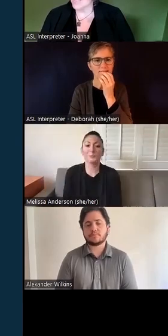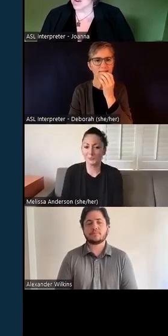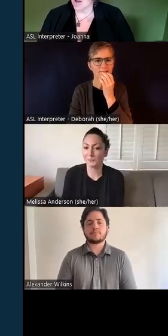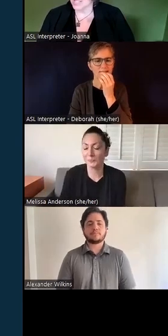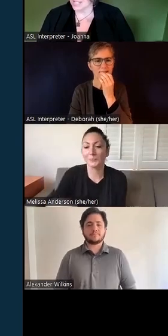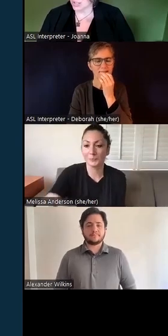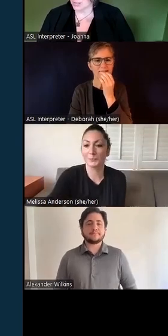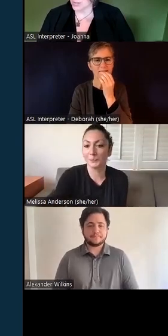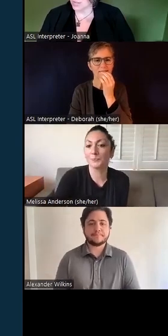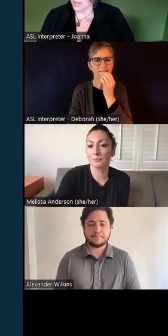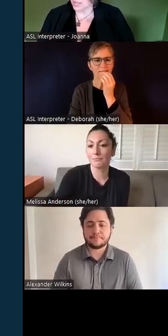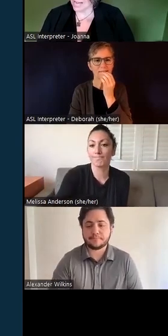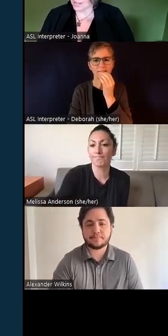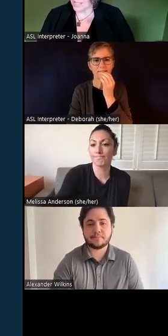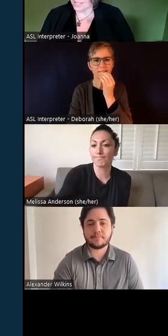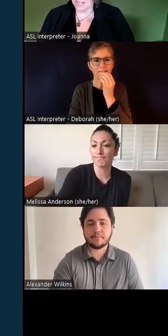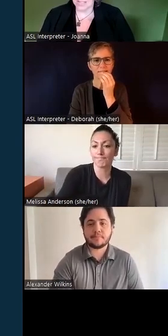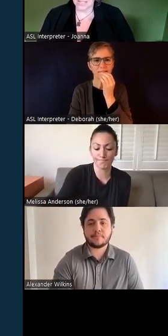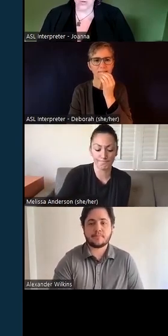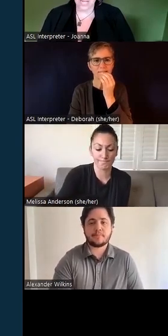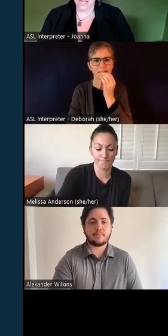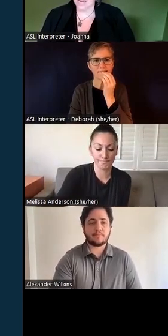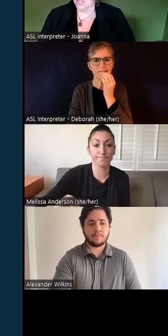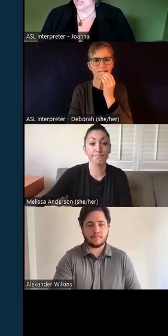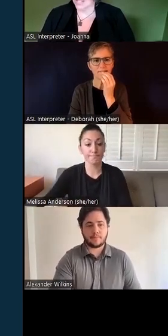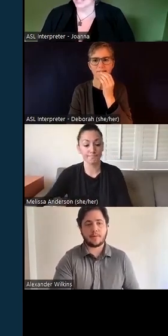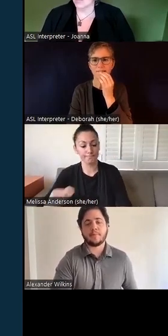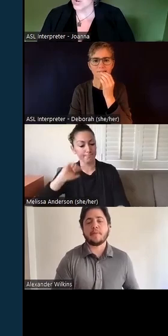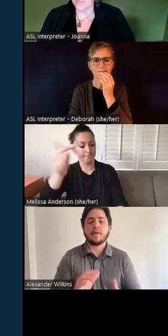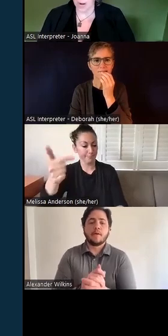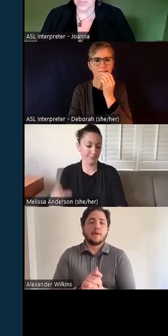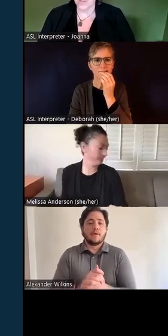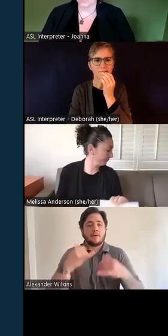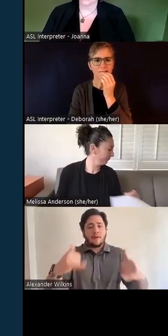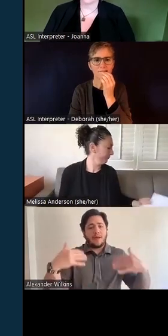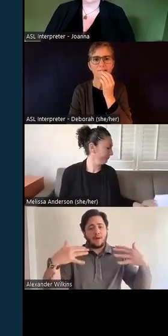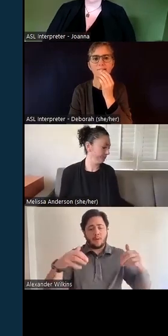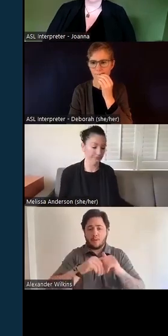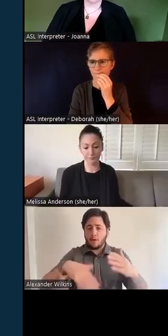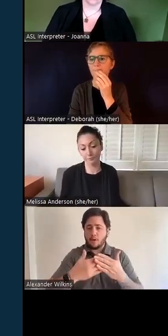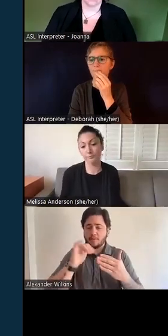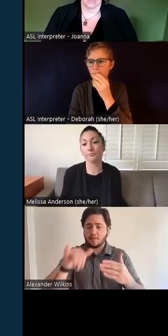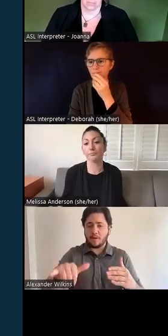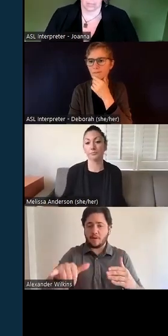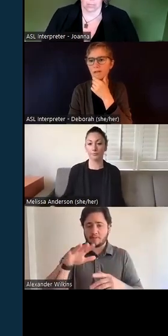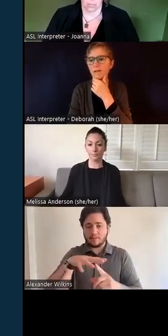that conversation most of their lives. They don't get that incidental input from their families.